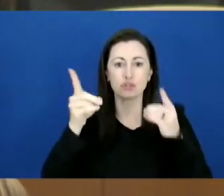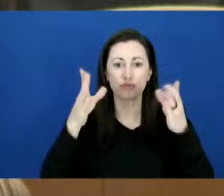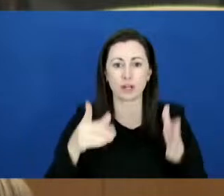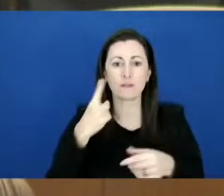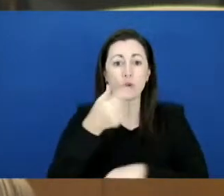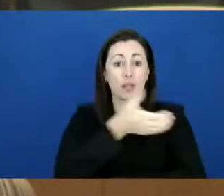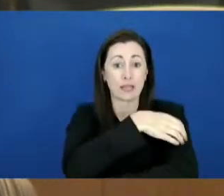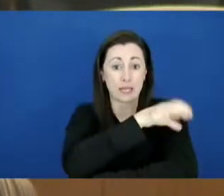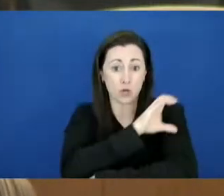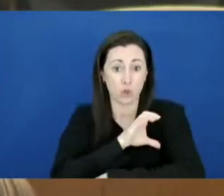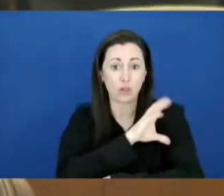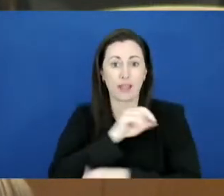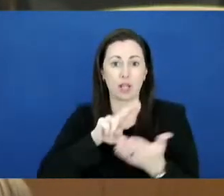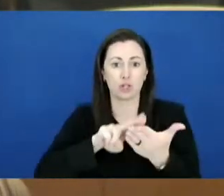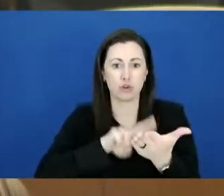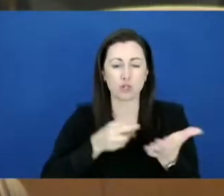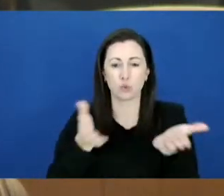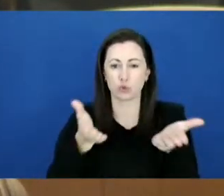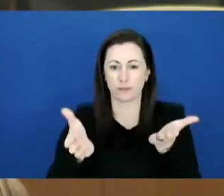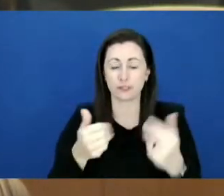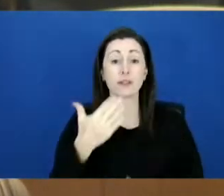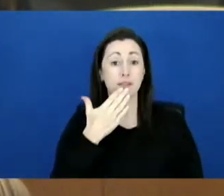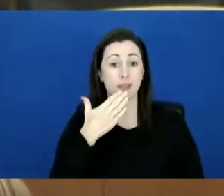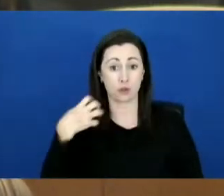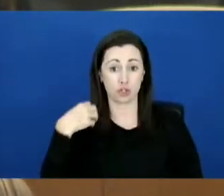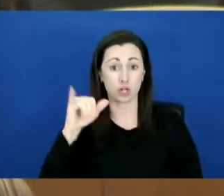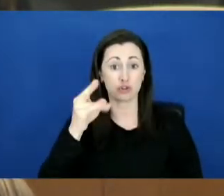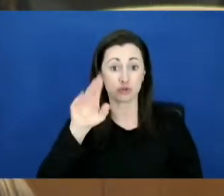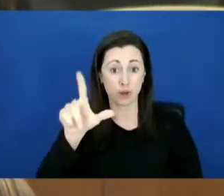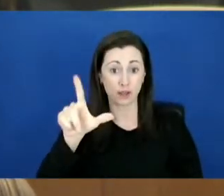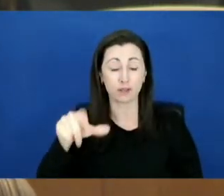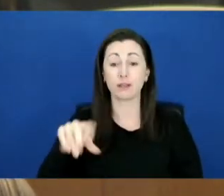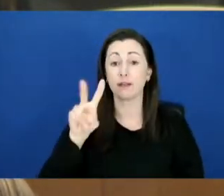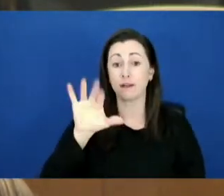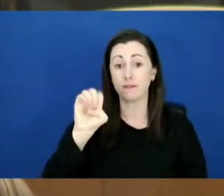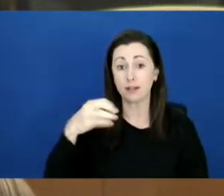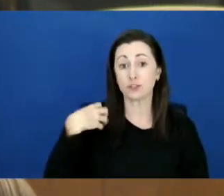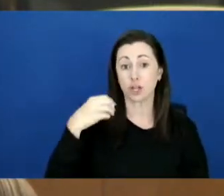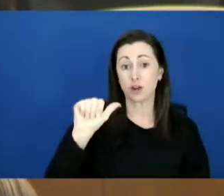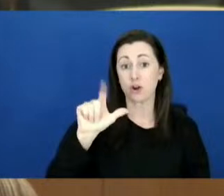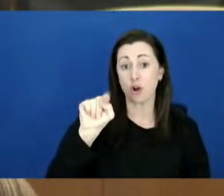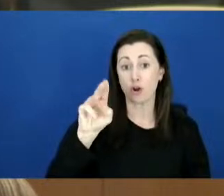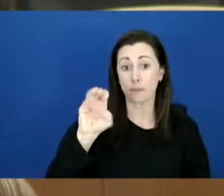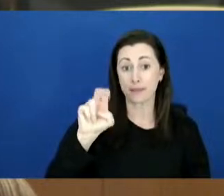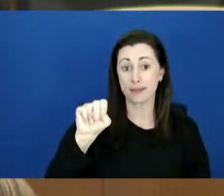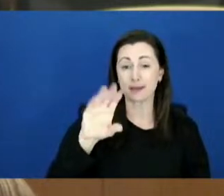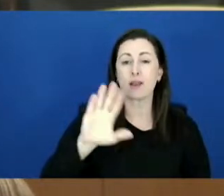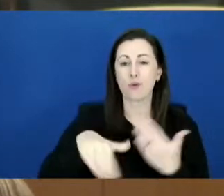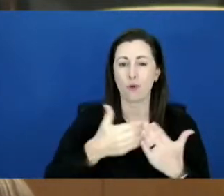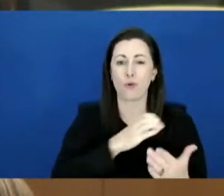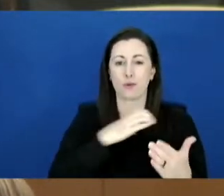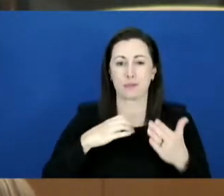I'M THE MECKLENBURG COUNTY DIVISION DIRECTOR FOR CLINICAL AND CONTRACTUAL SERVICES.